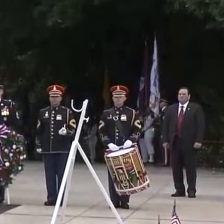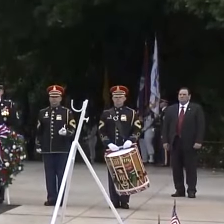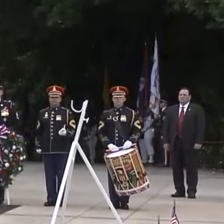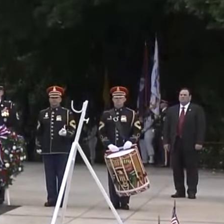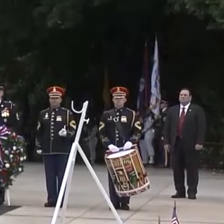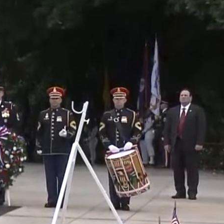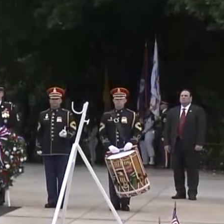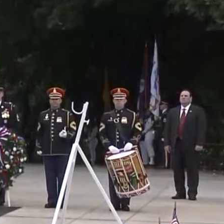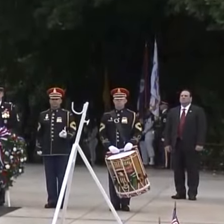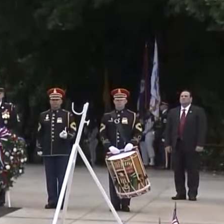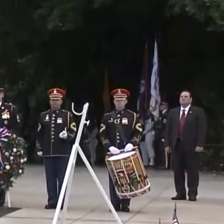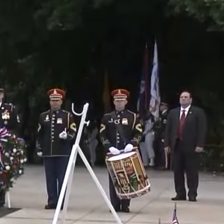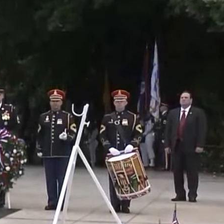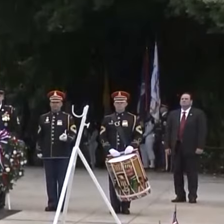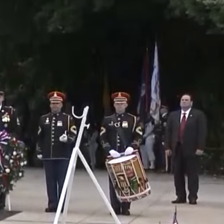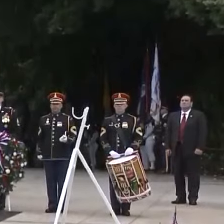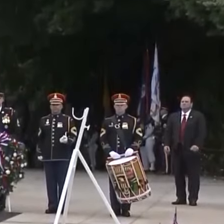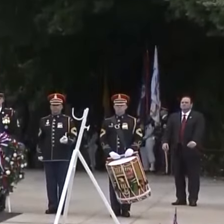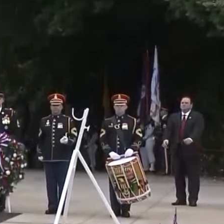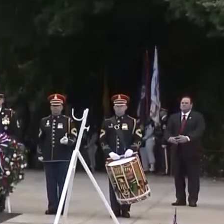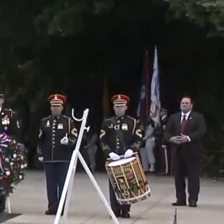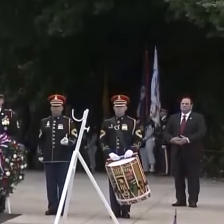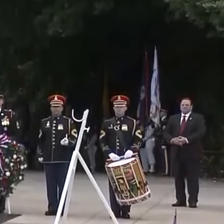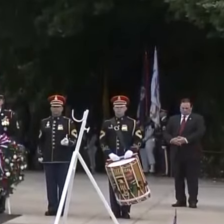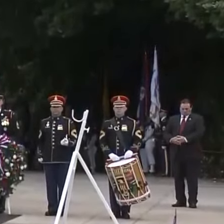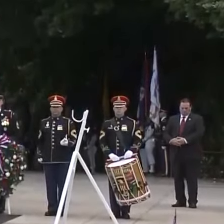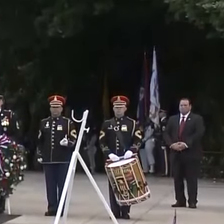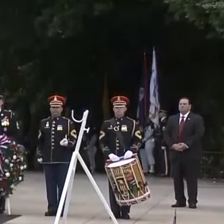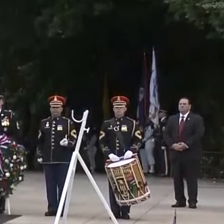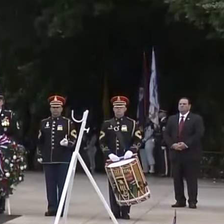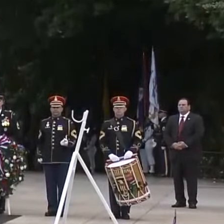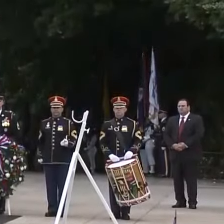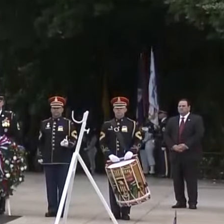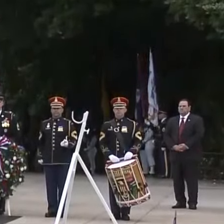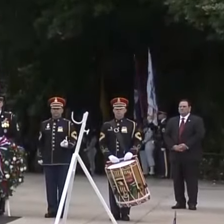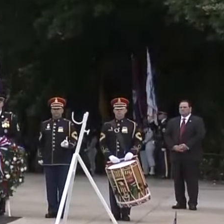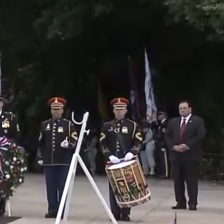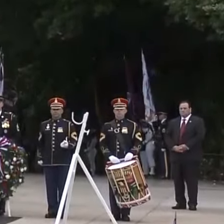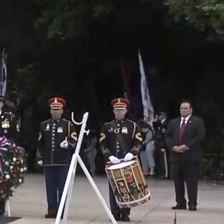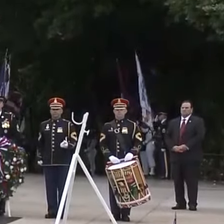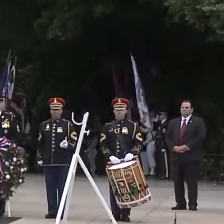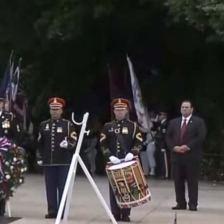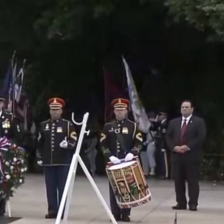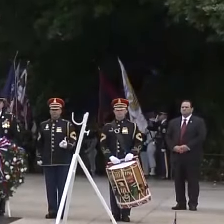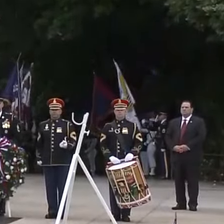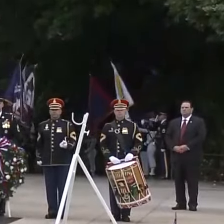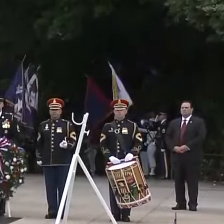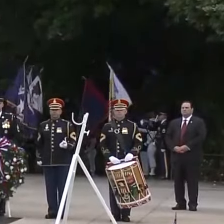(Military drill commands)